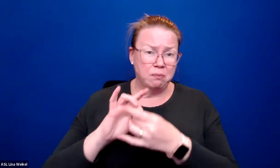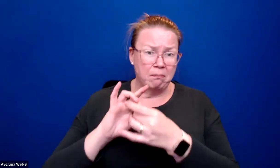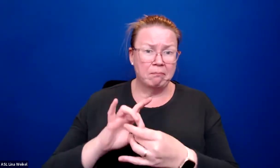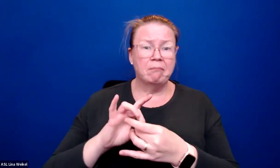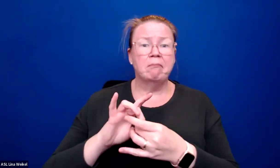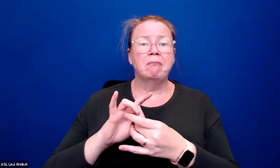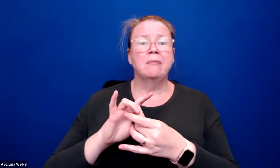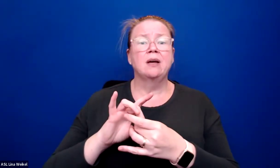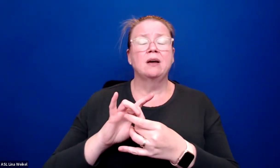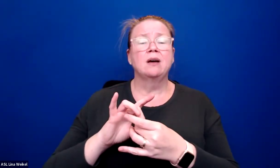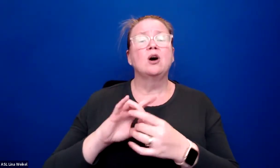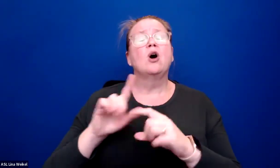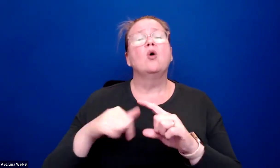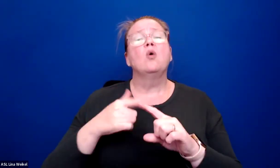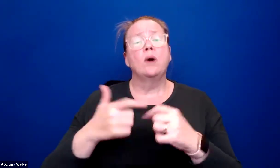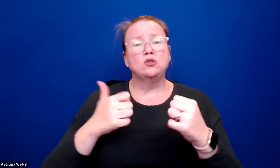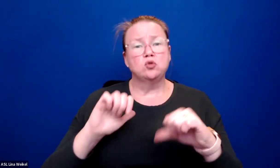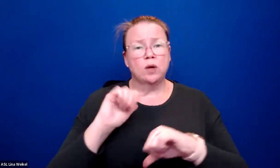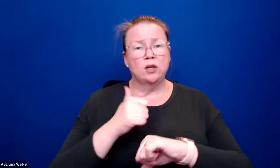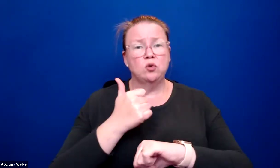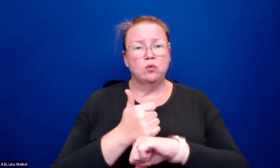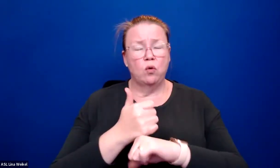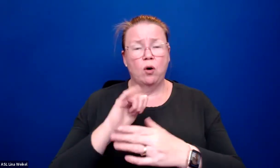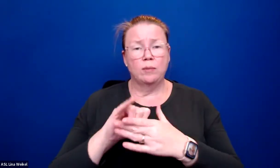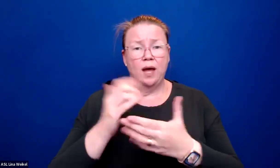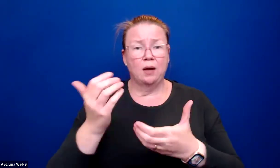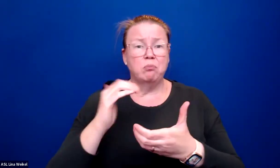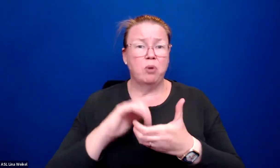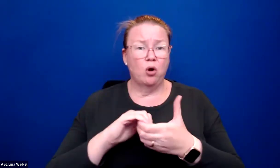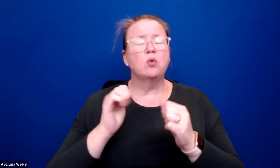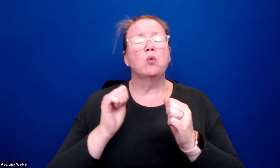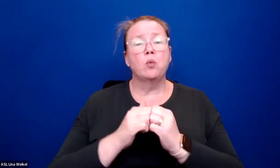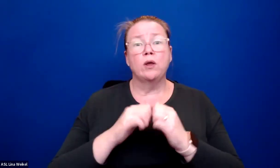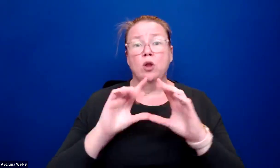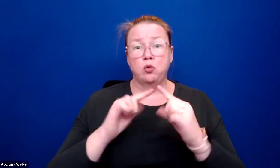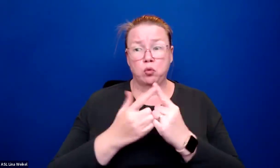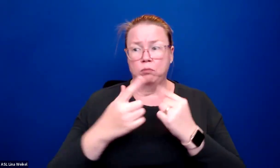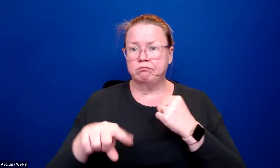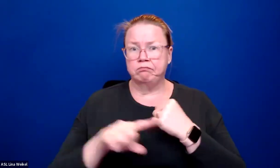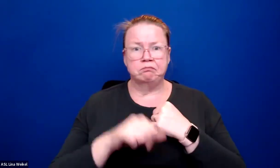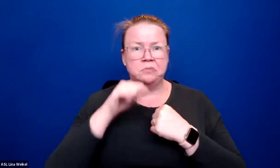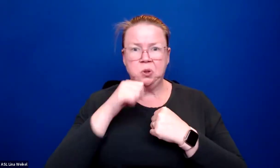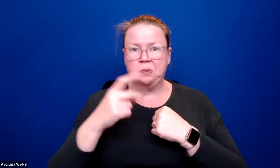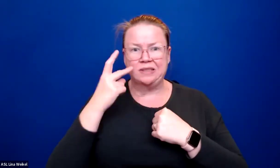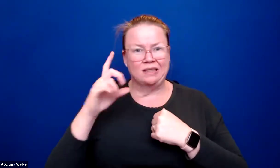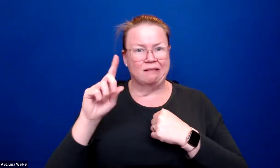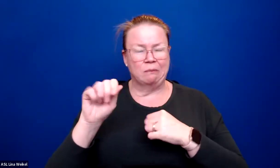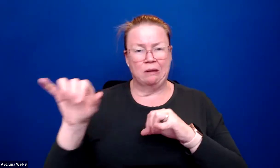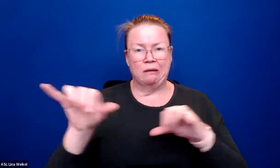Elissa w/ APRIL: you know, when you're when you're trying to form a partnership with a group who doesn't see disability the same way. Not.